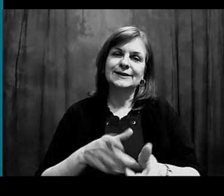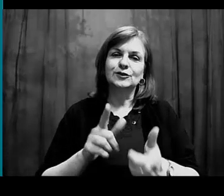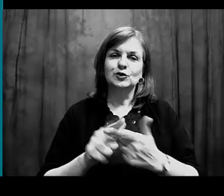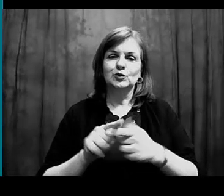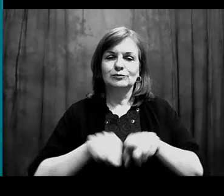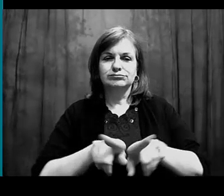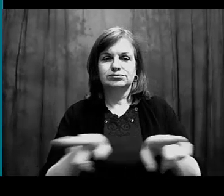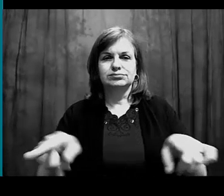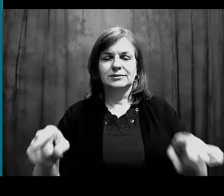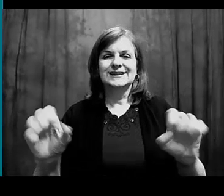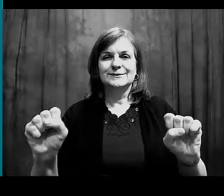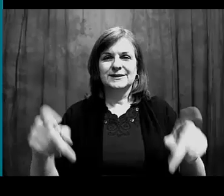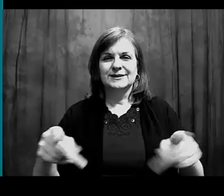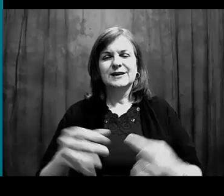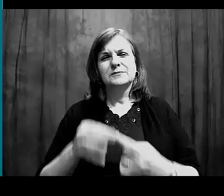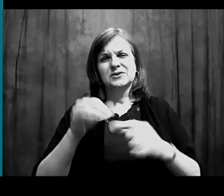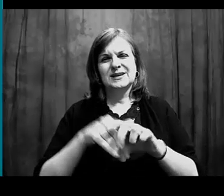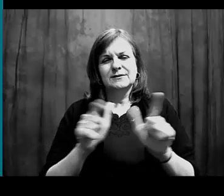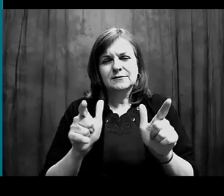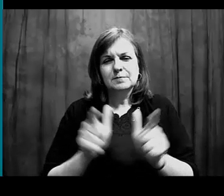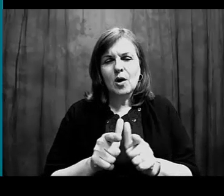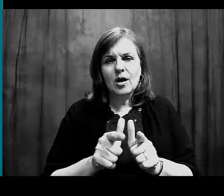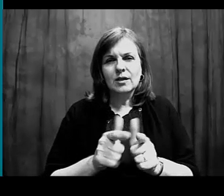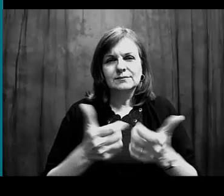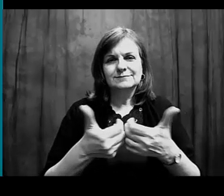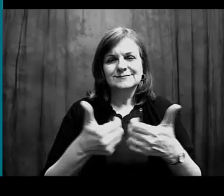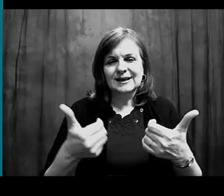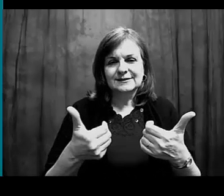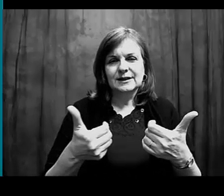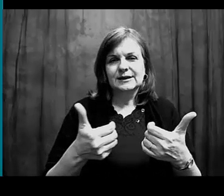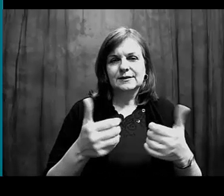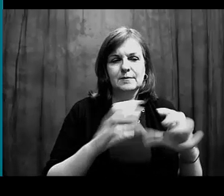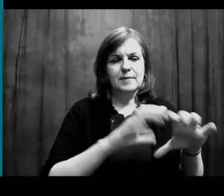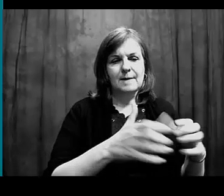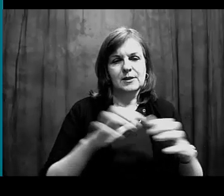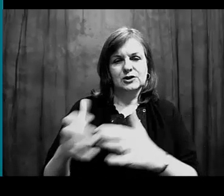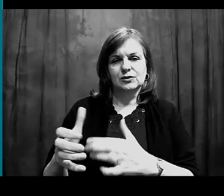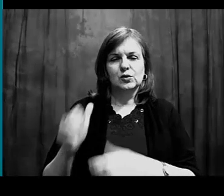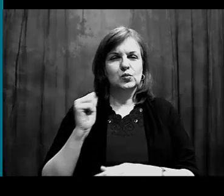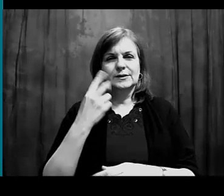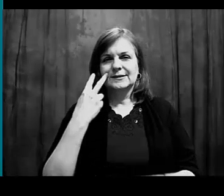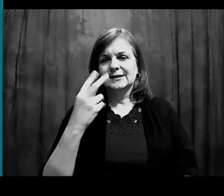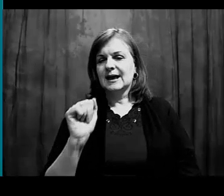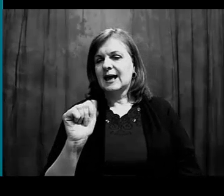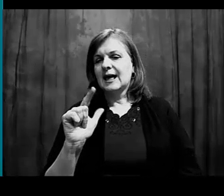evolution and speciation in small and isolated populations